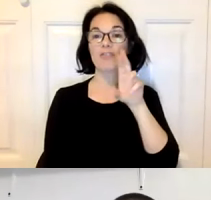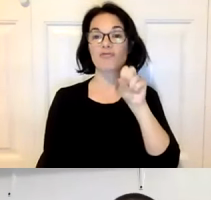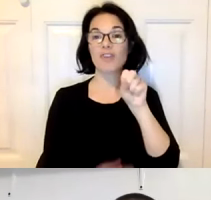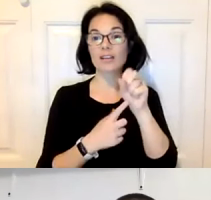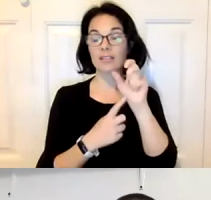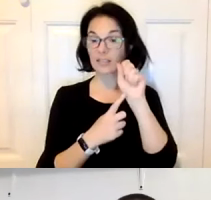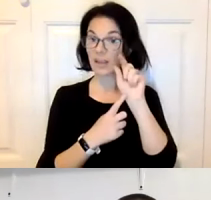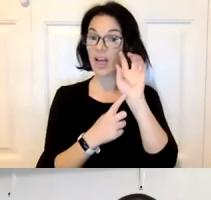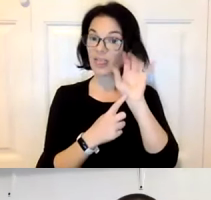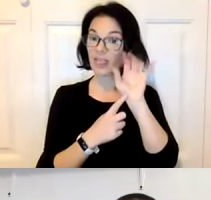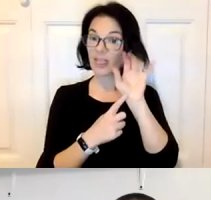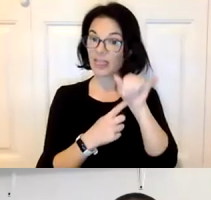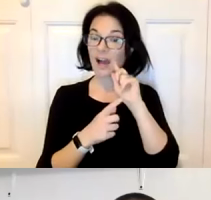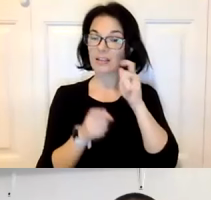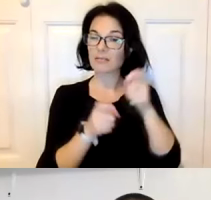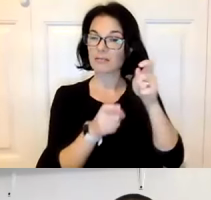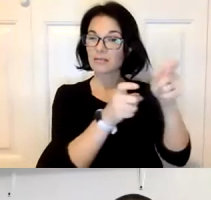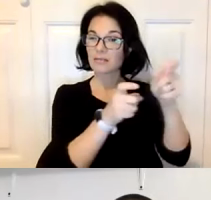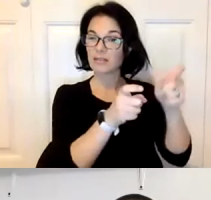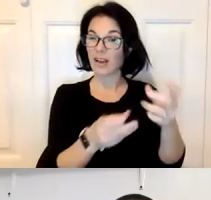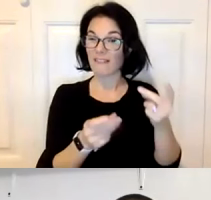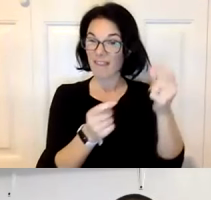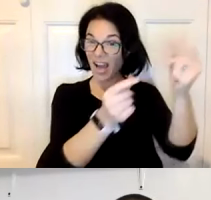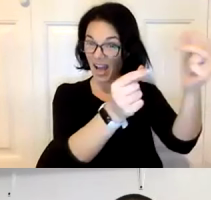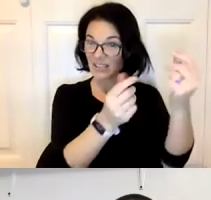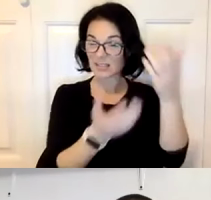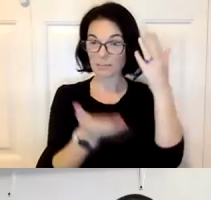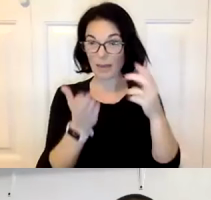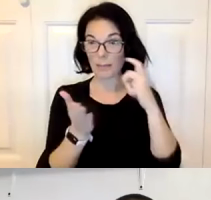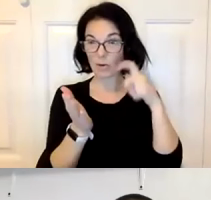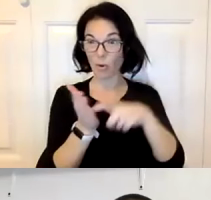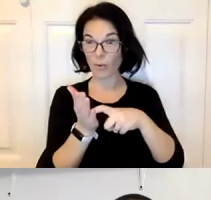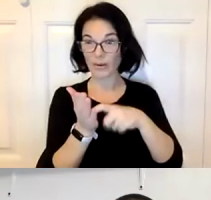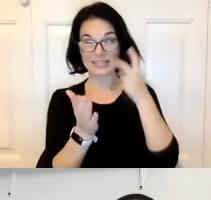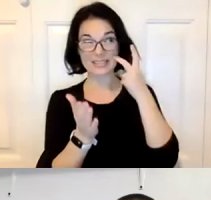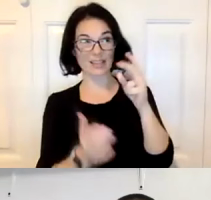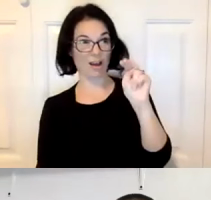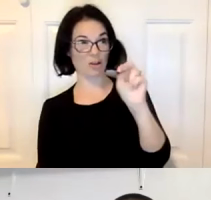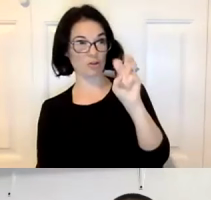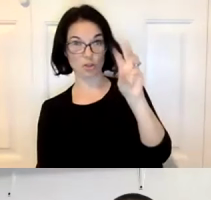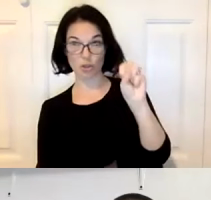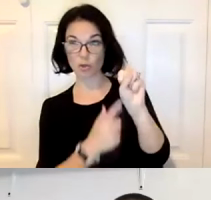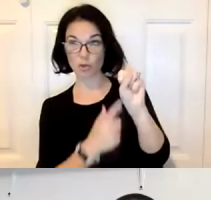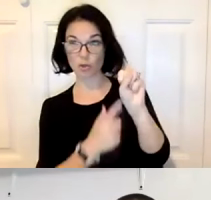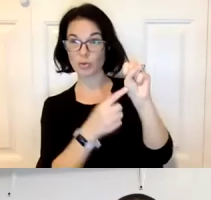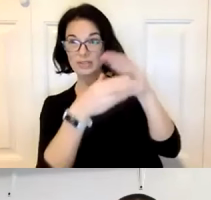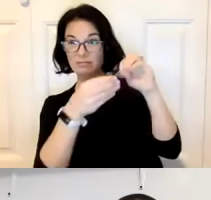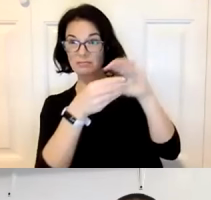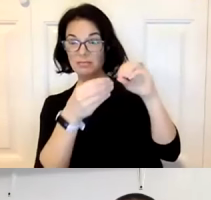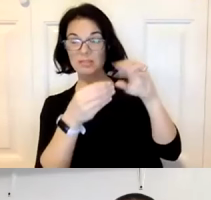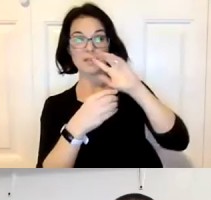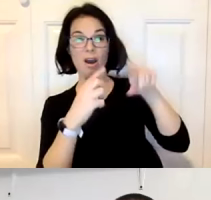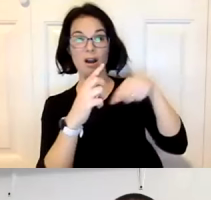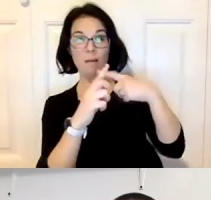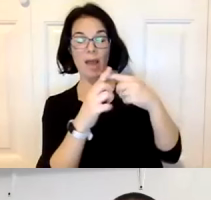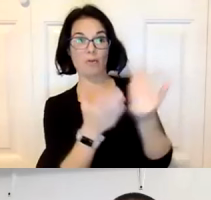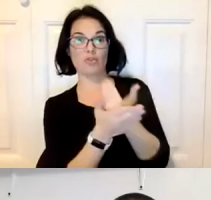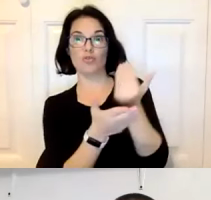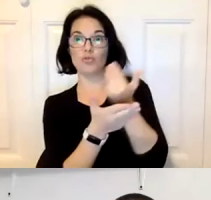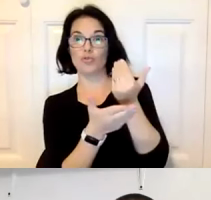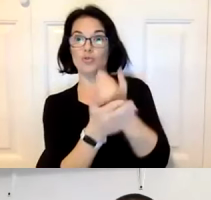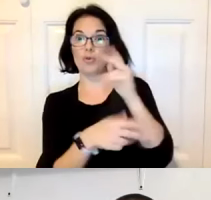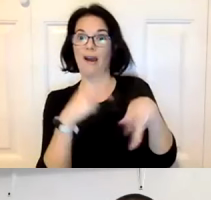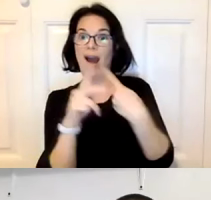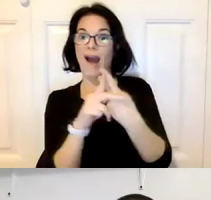You may have seen in the news some implications of new varieties of coronavirus and